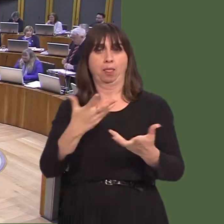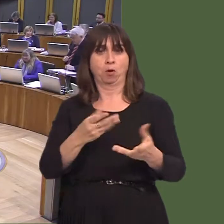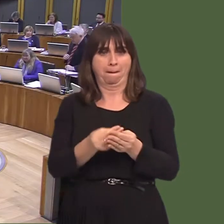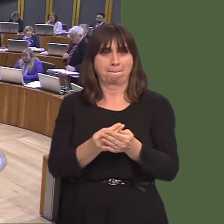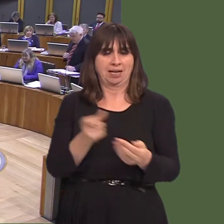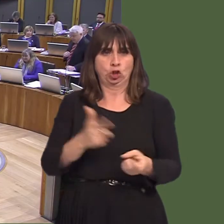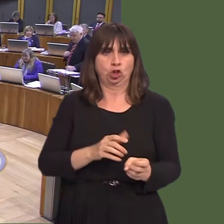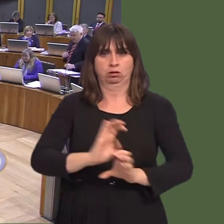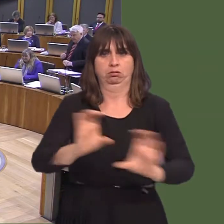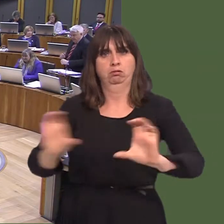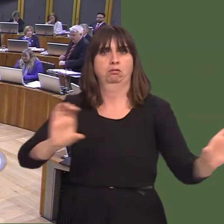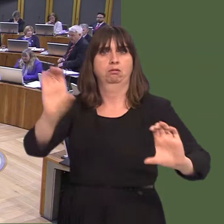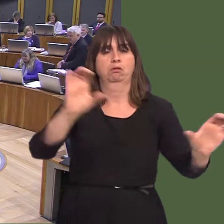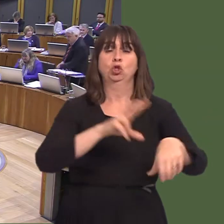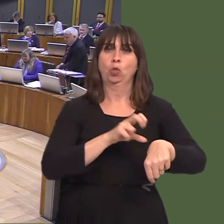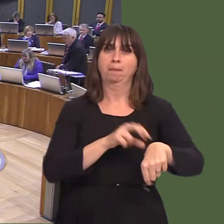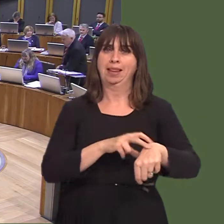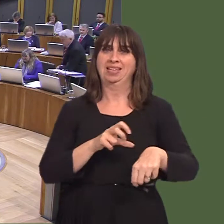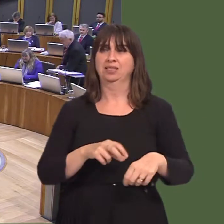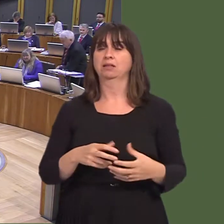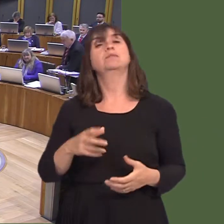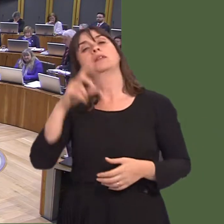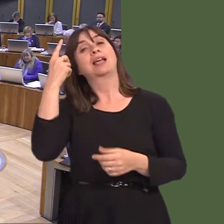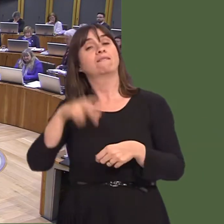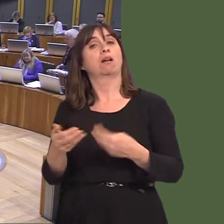Carwyn Jones AM: Well, it's right to say that, if policing was devolved, it would be a matter